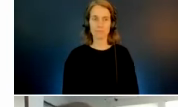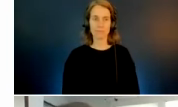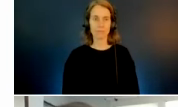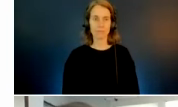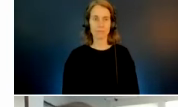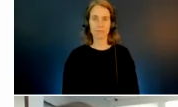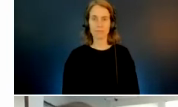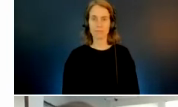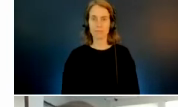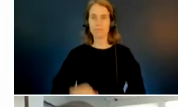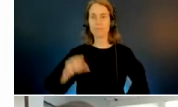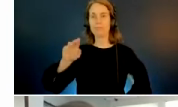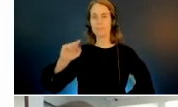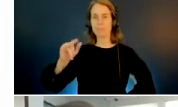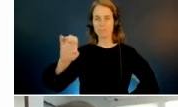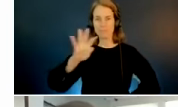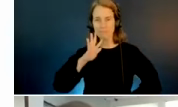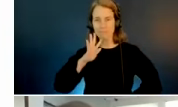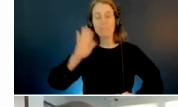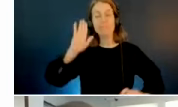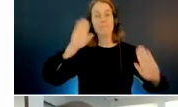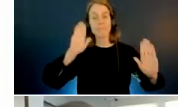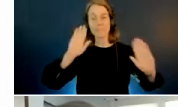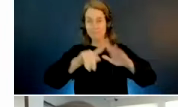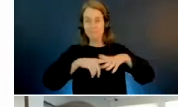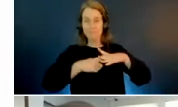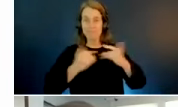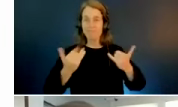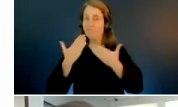all right well let's go ahead and get started today thank you guys so much for joining us